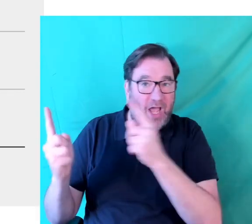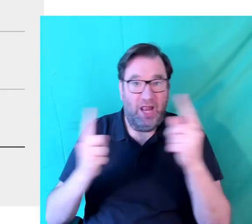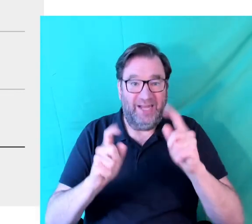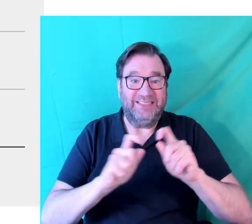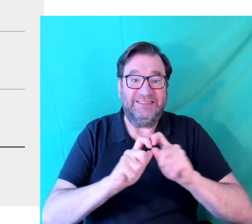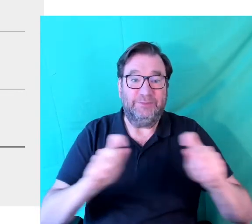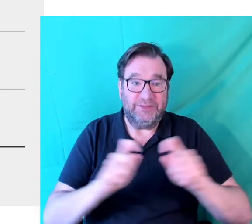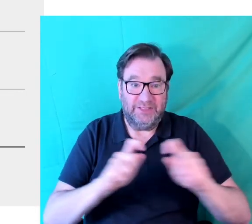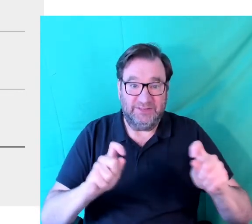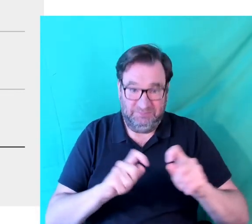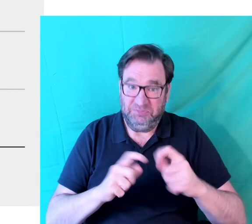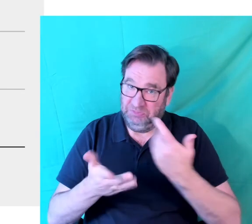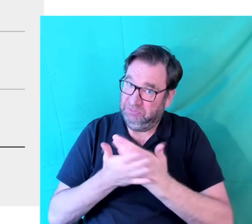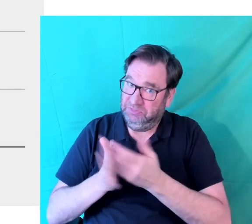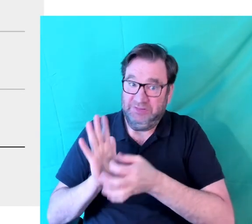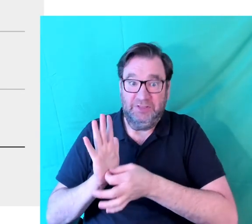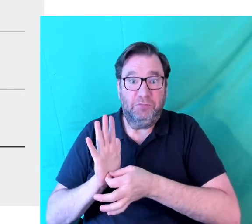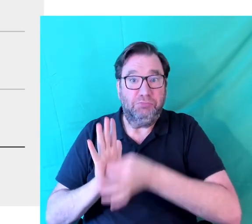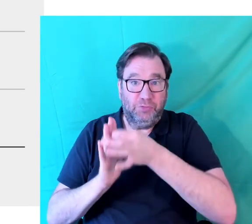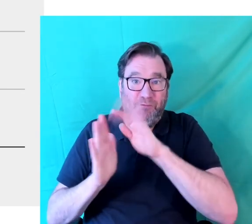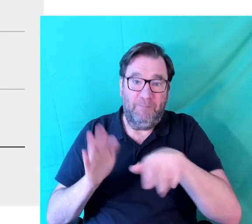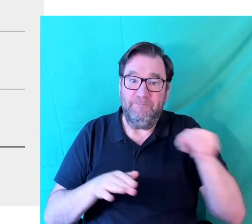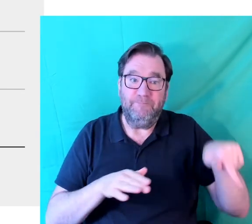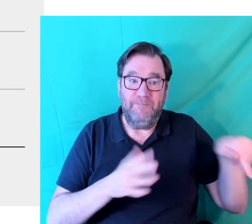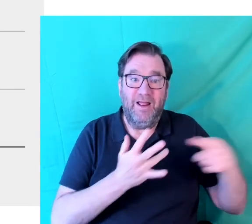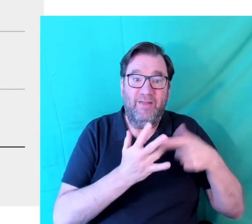Our SAT model improves upon these baselines by taking into account